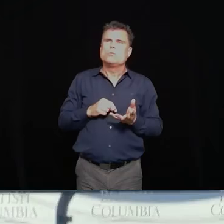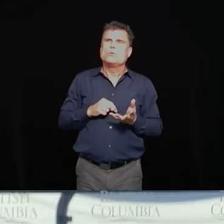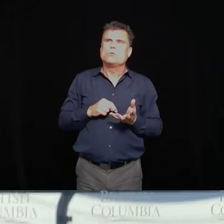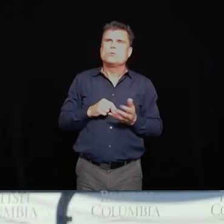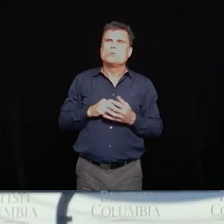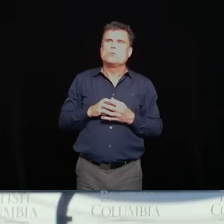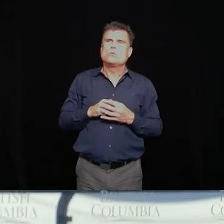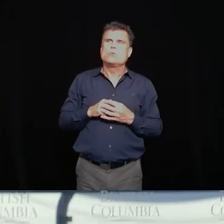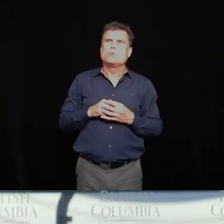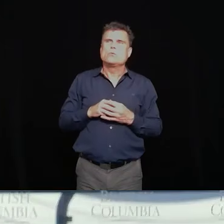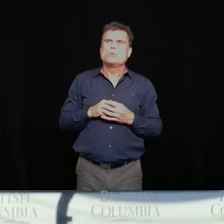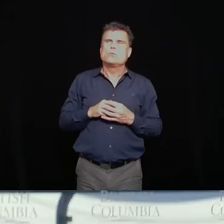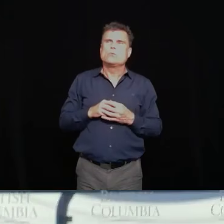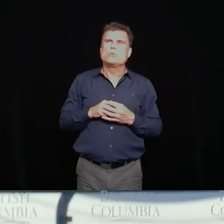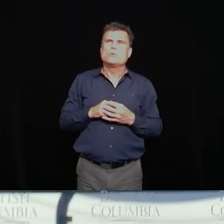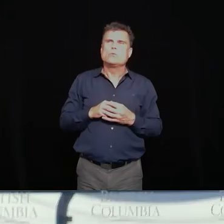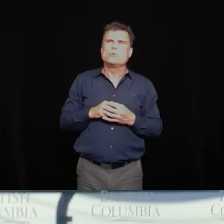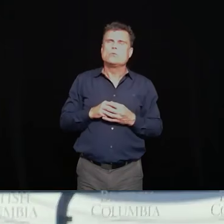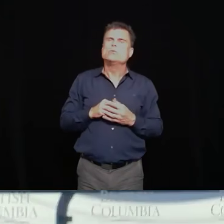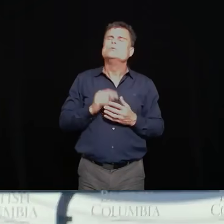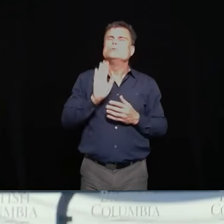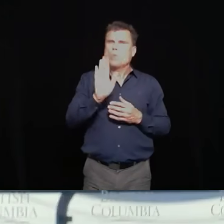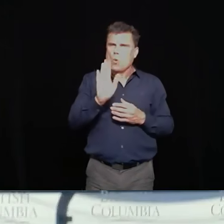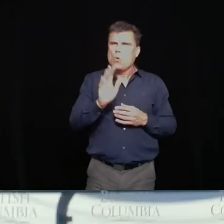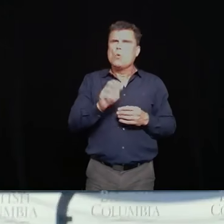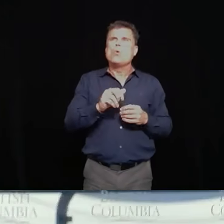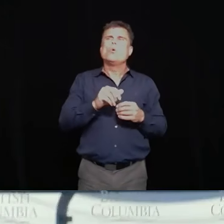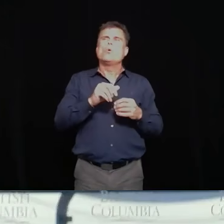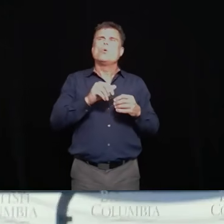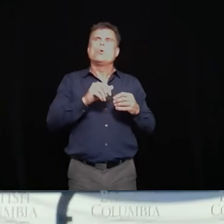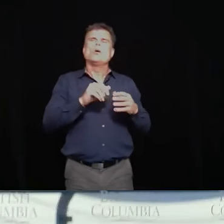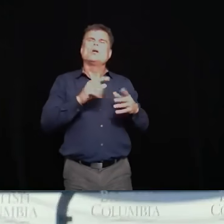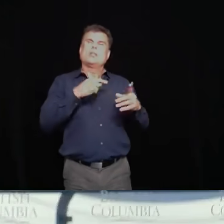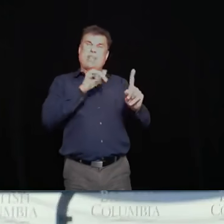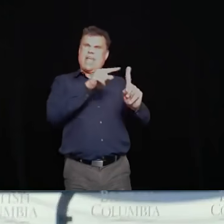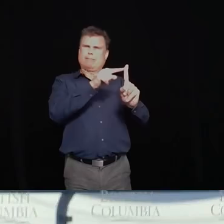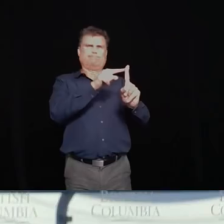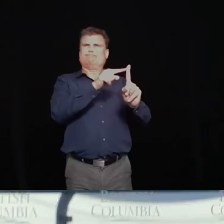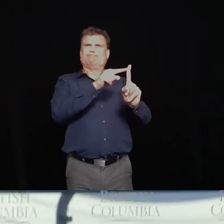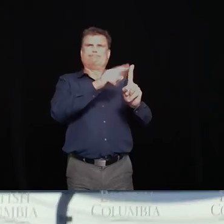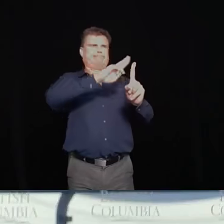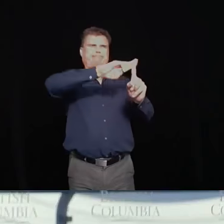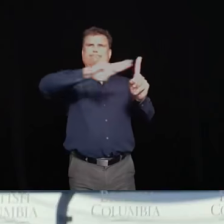reduce transmission of influence and BC. Needless to say of COVID-19. And ensuring our long-term care